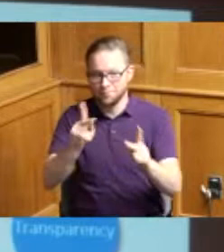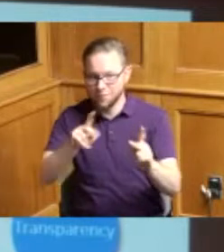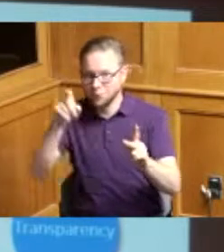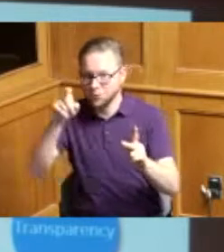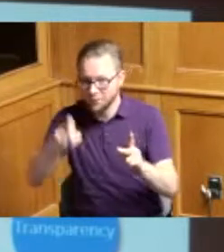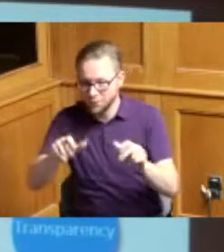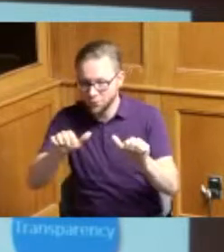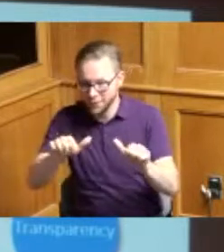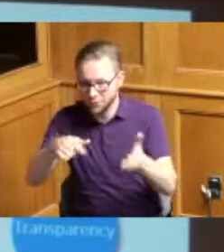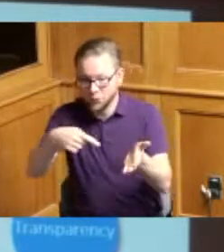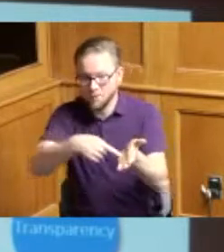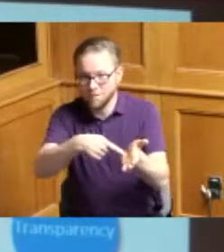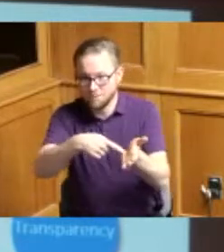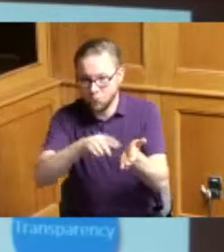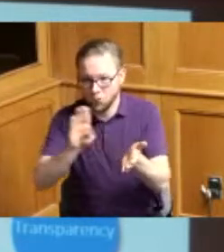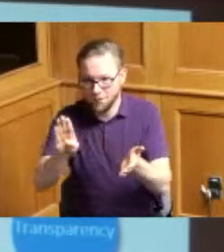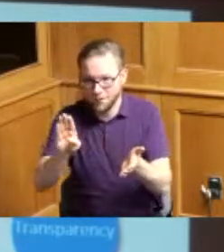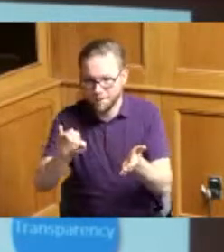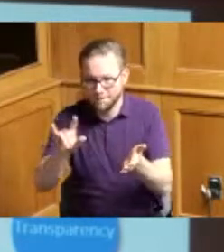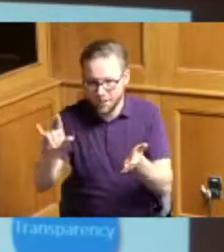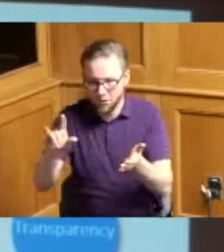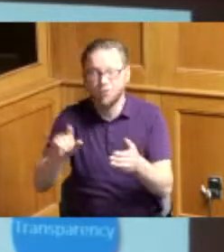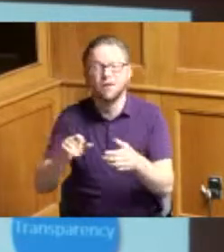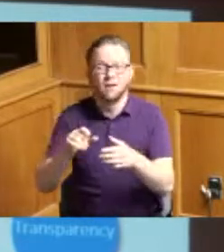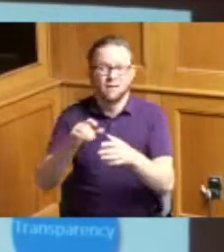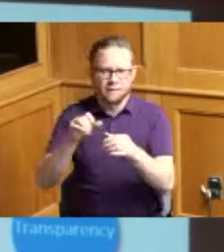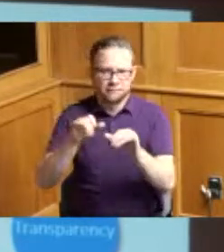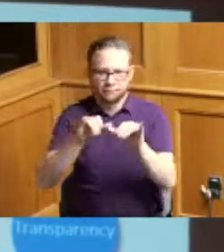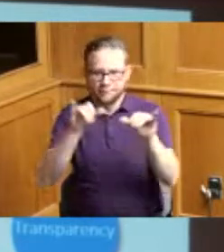increased costs associated with aging infrastructure with increased just cost of